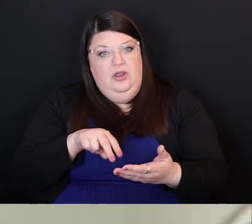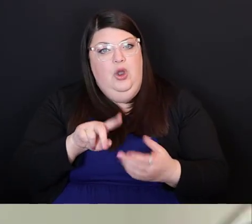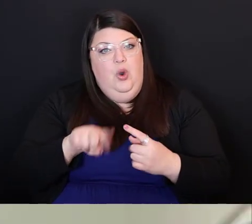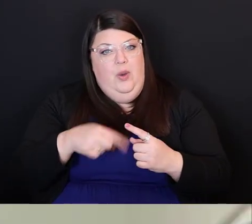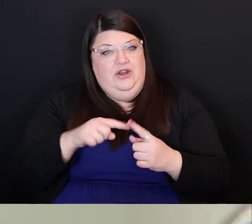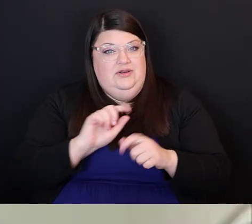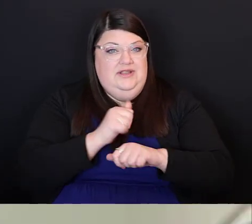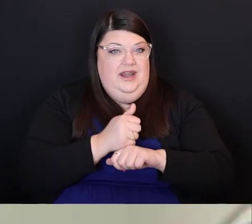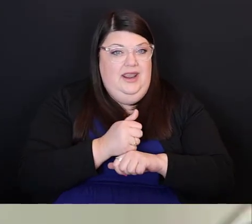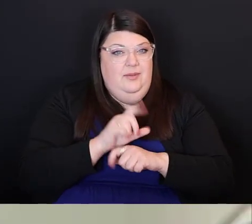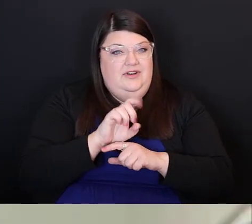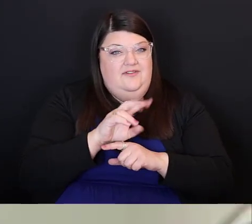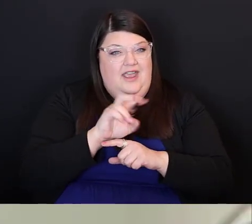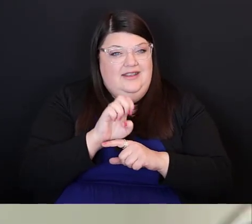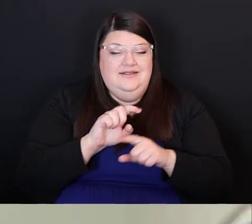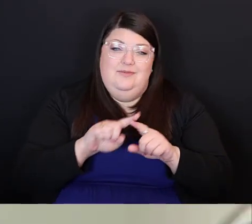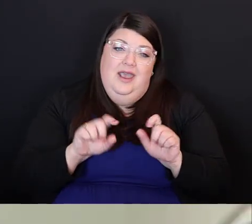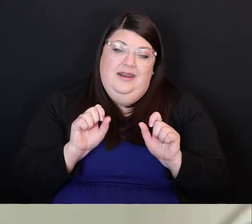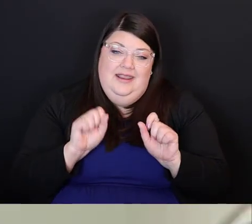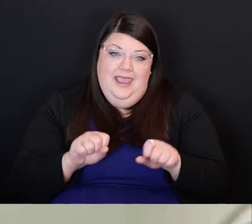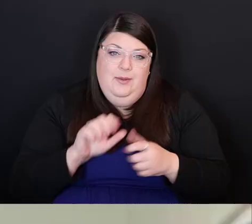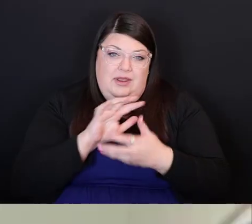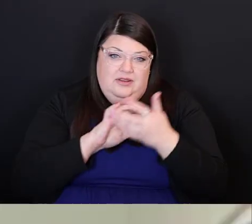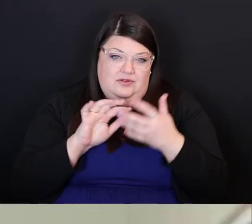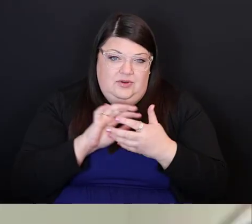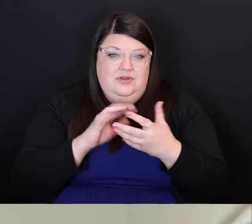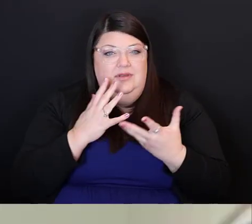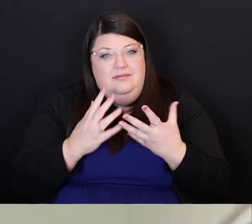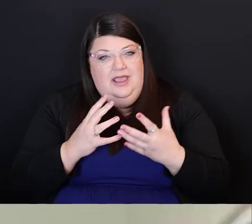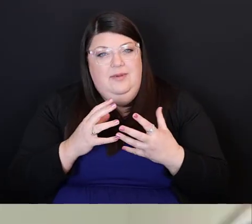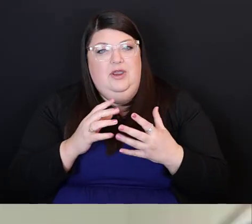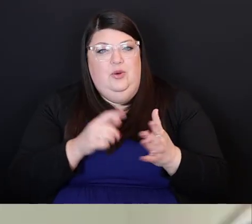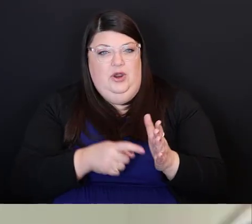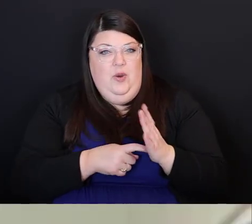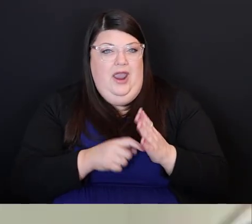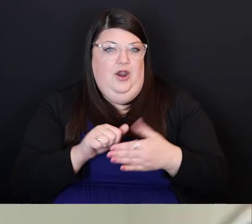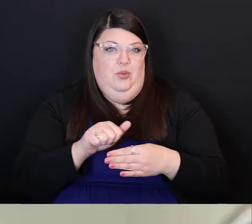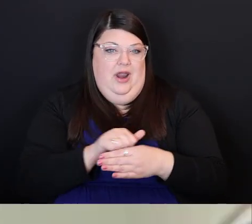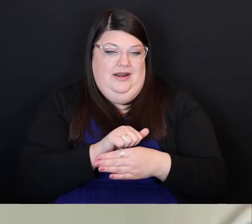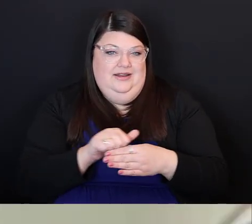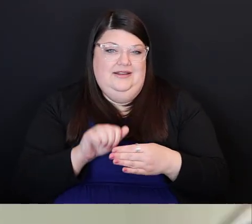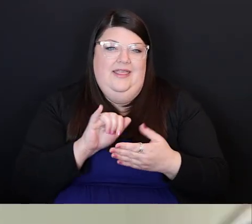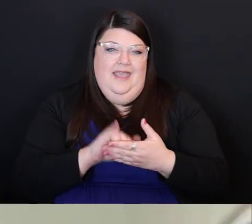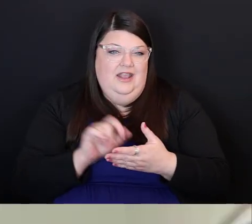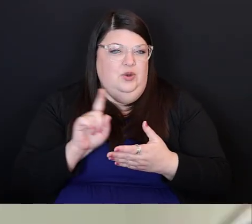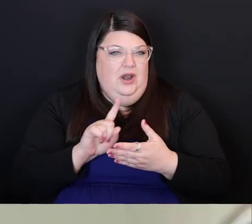device, but they can be confusing. They may take practice, and that's where there's room for growth